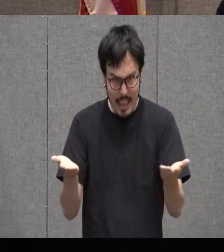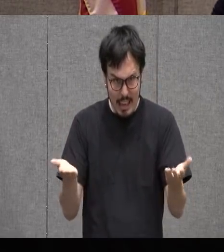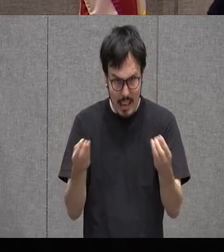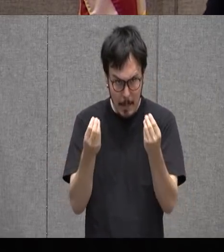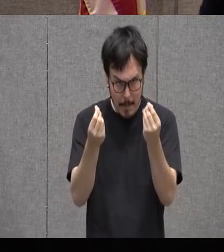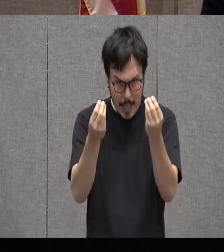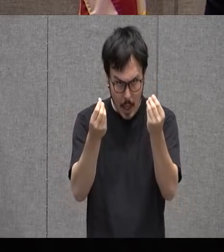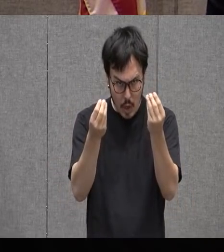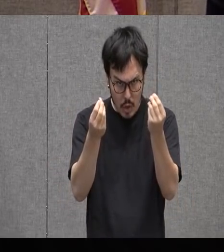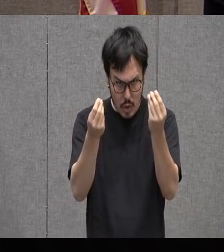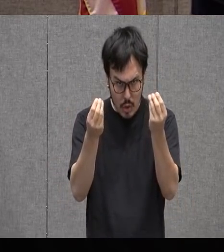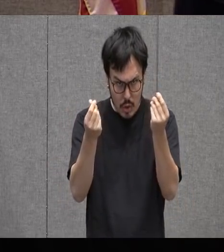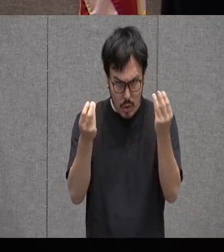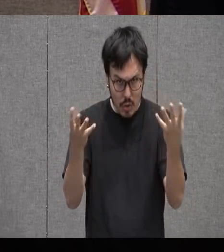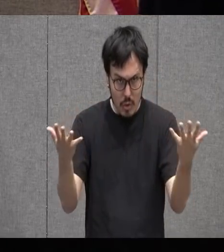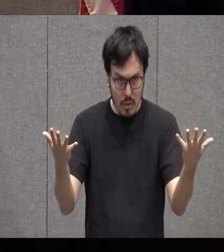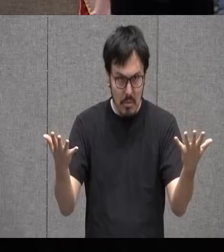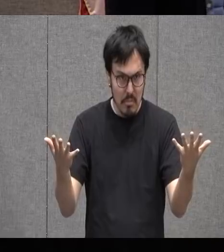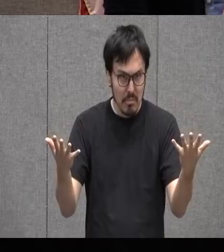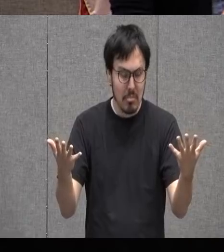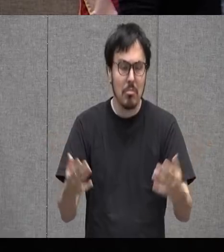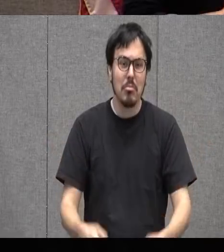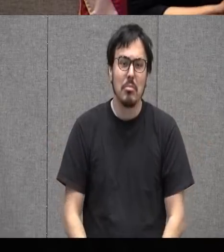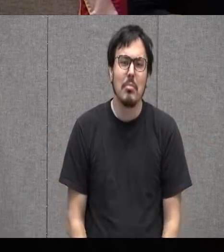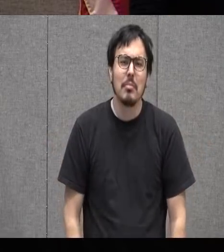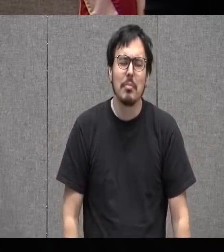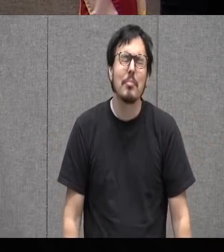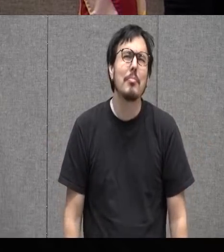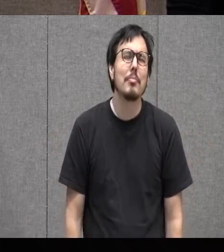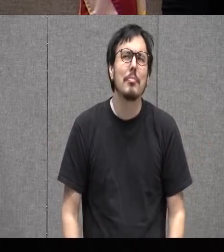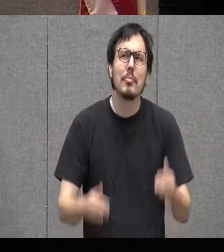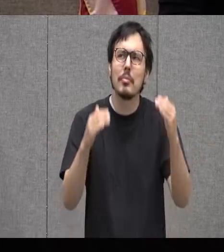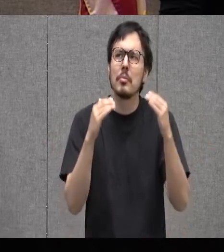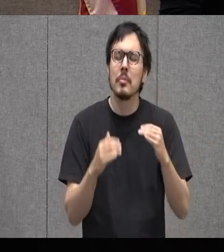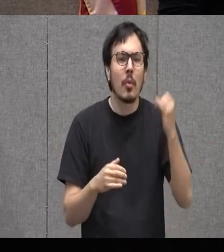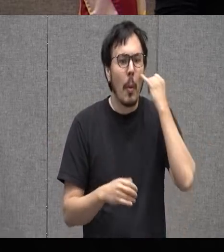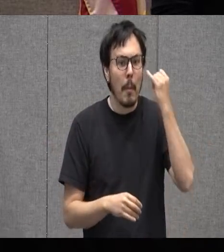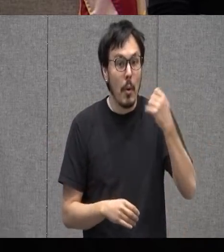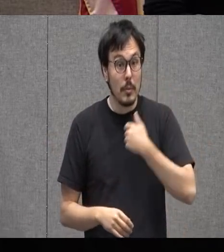What about, am I making something new when I'm baking a cake?